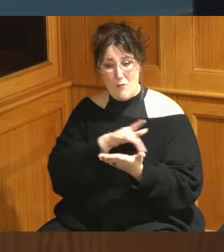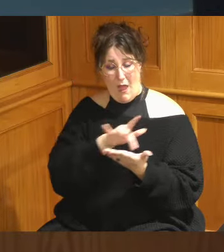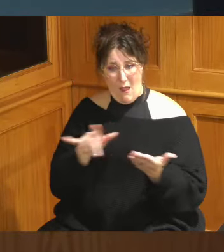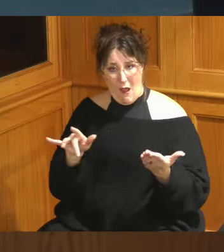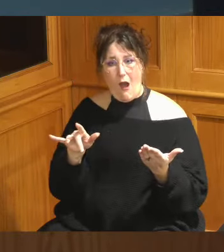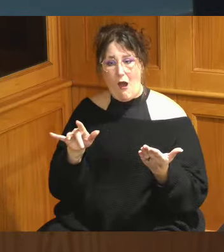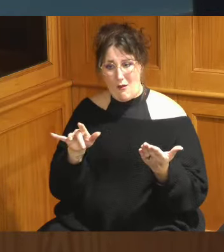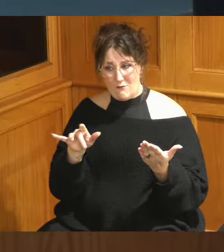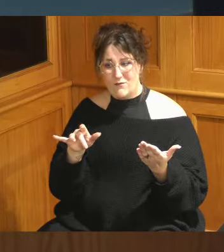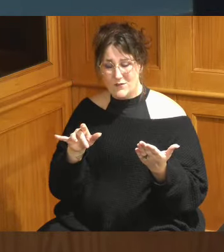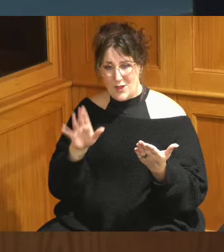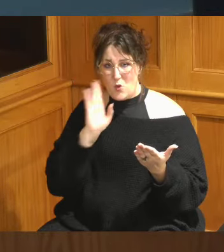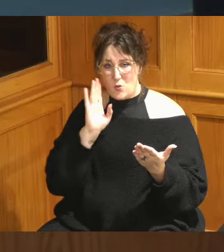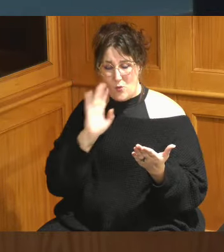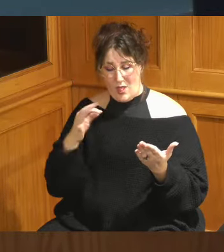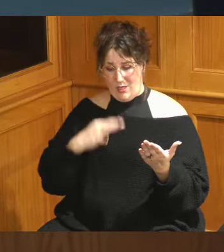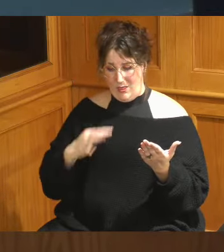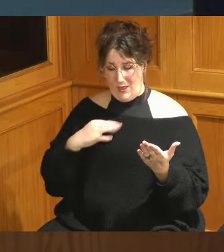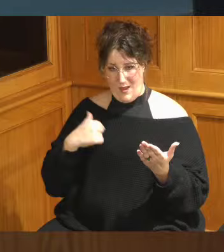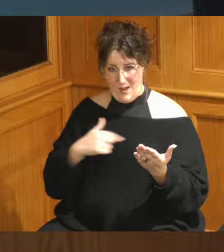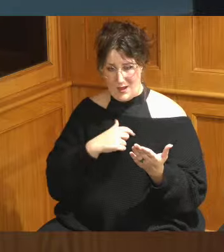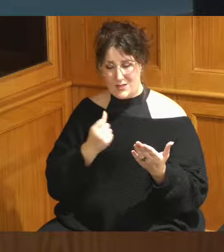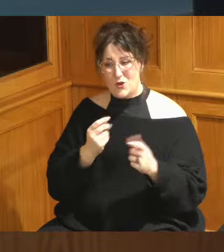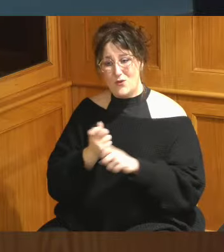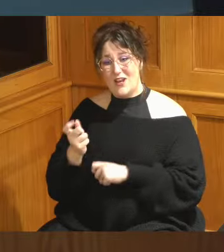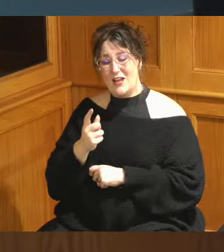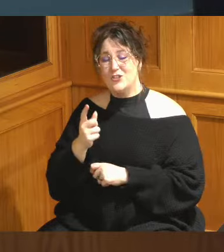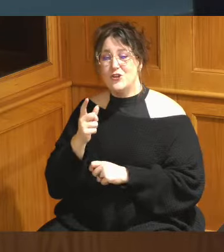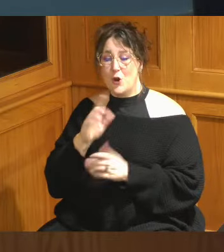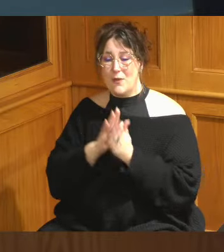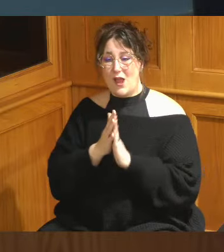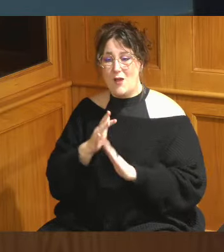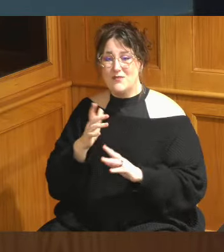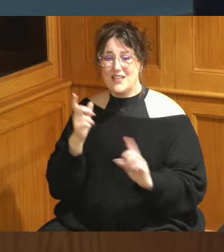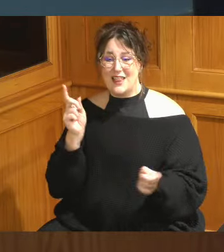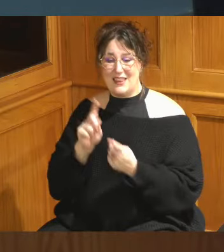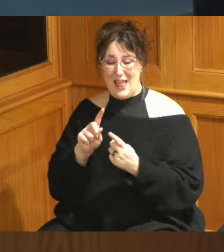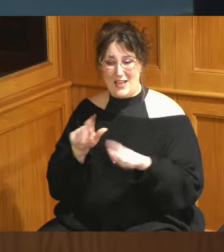into our budget and so that next year is not so difficult. But we will know that soon enough,